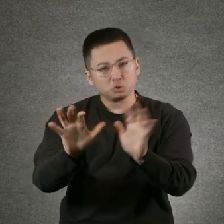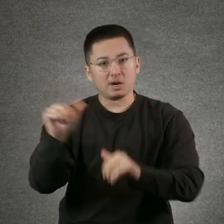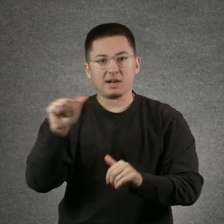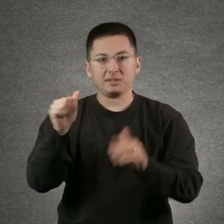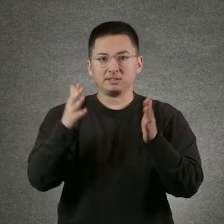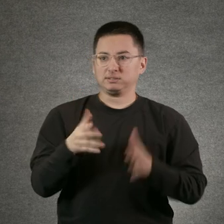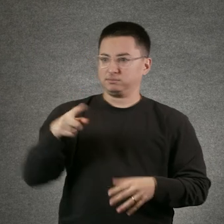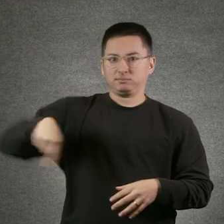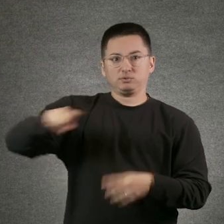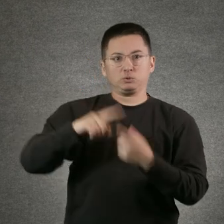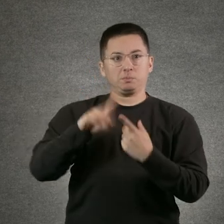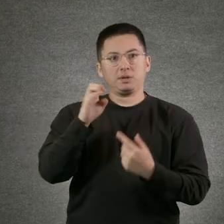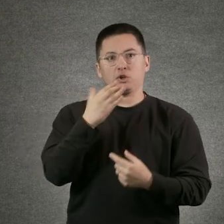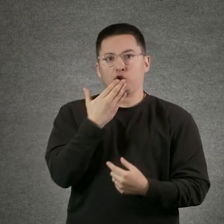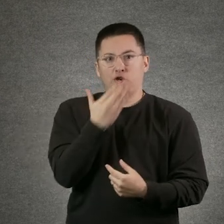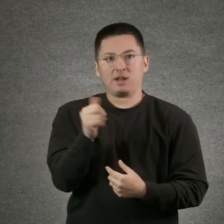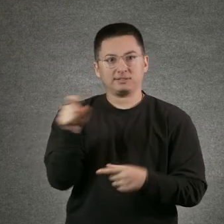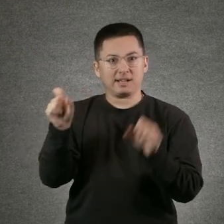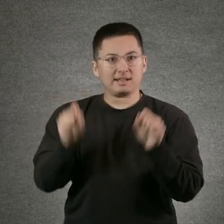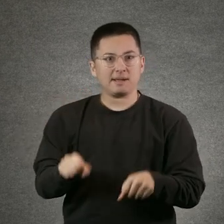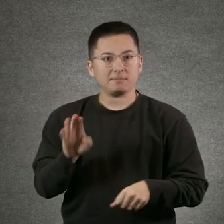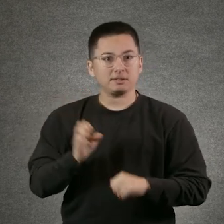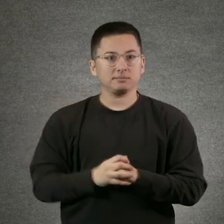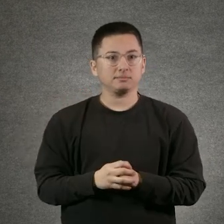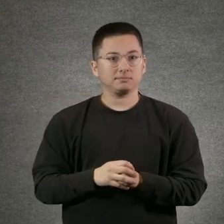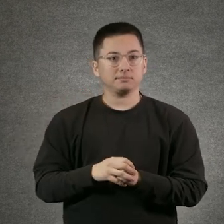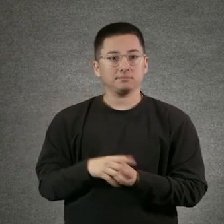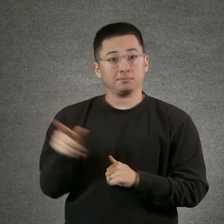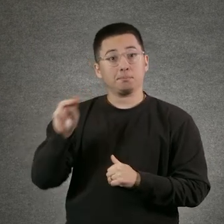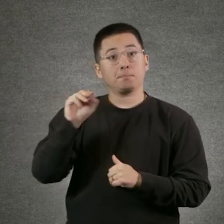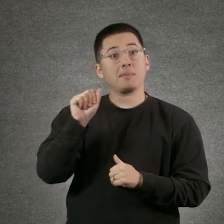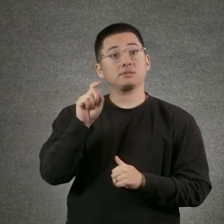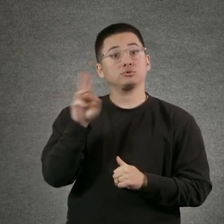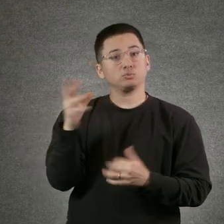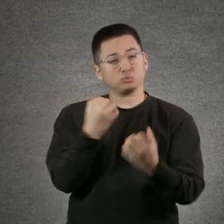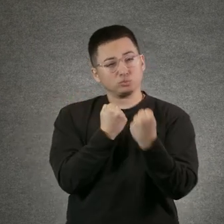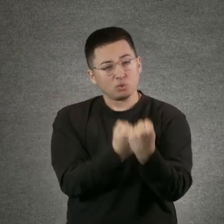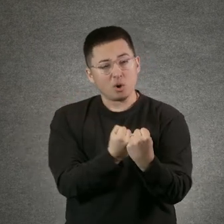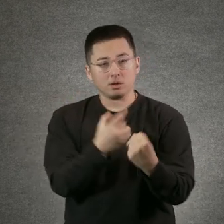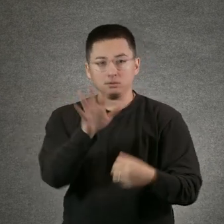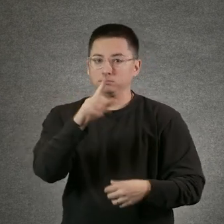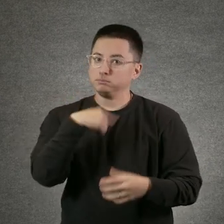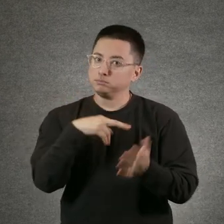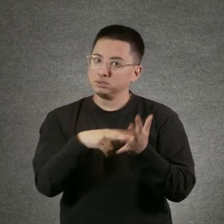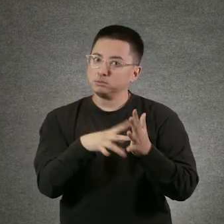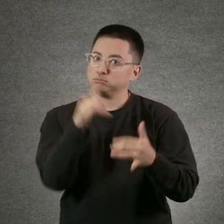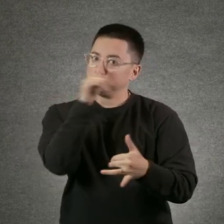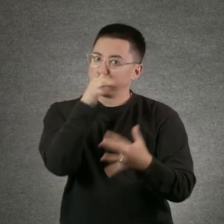He pushed athletes to be as good as they could be. Master was strong, and I mean strong.